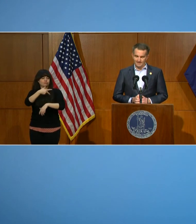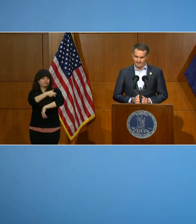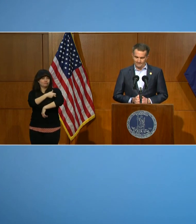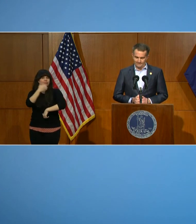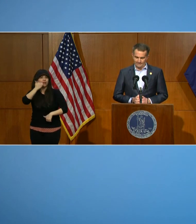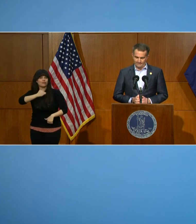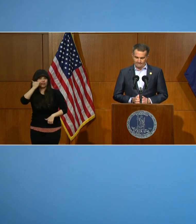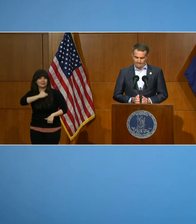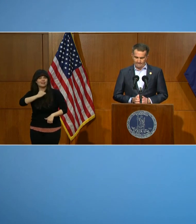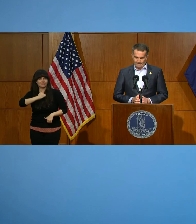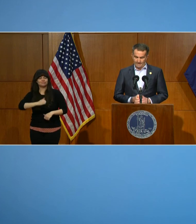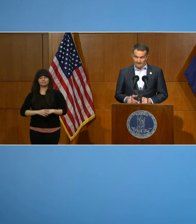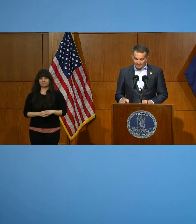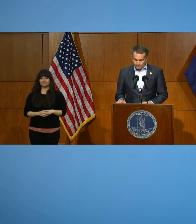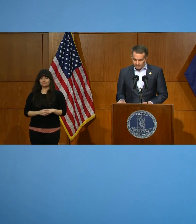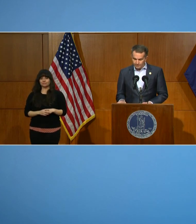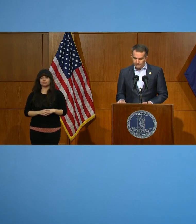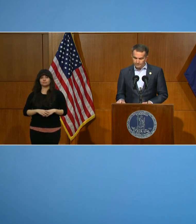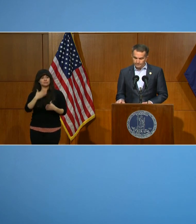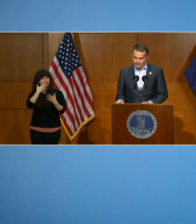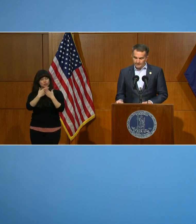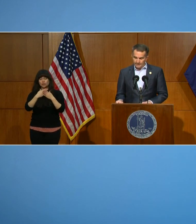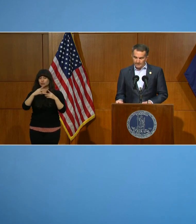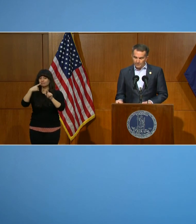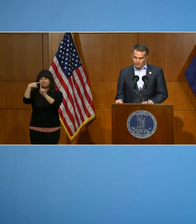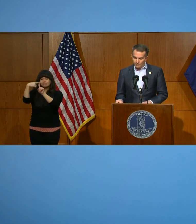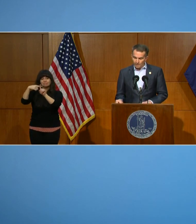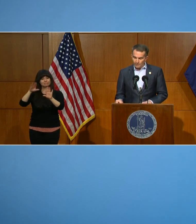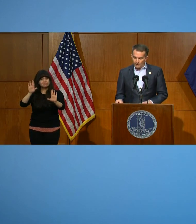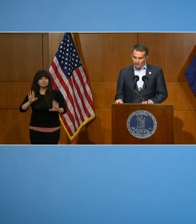IT. OUR AVERAGE IS OVER 26,000